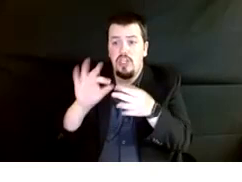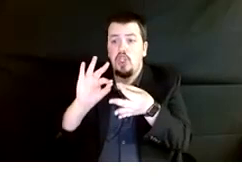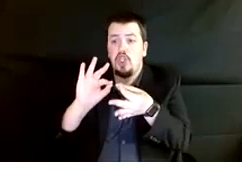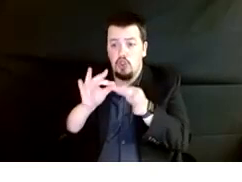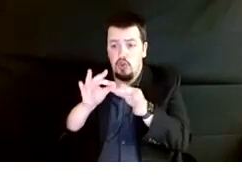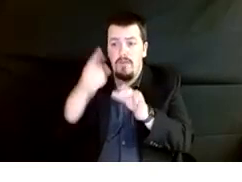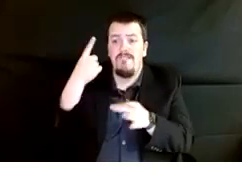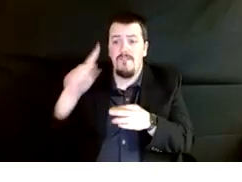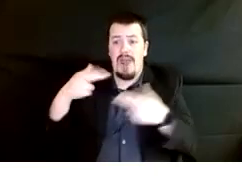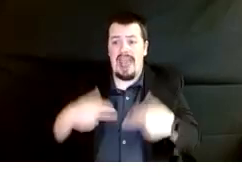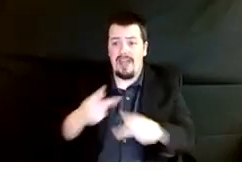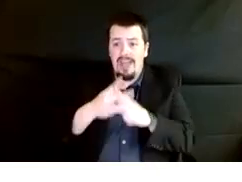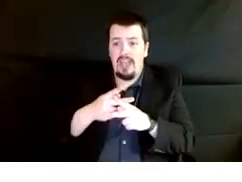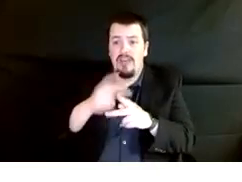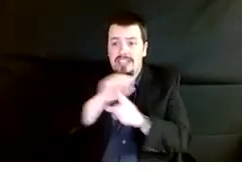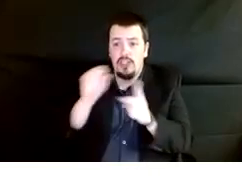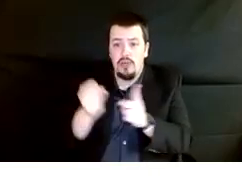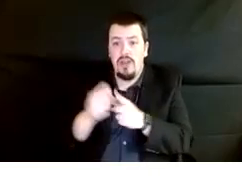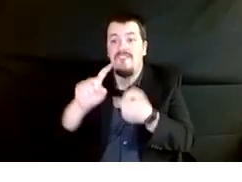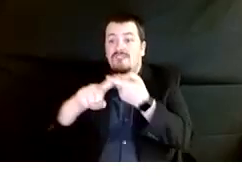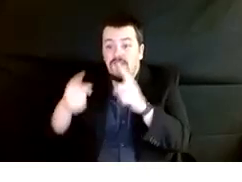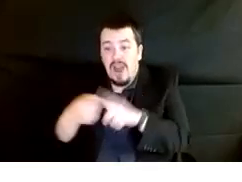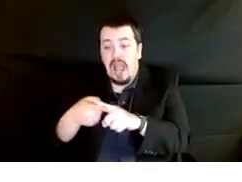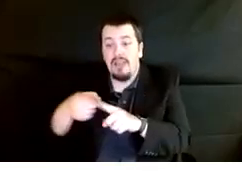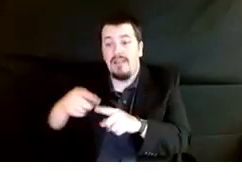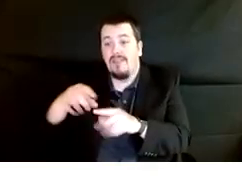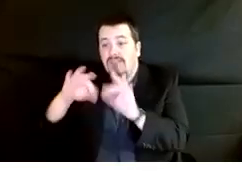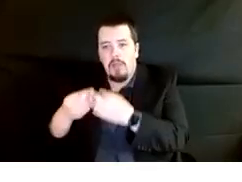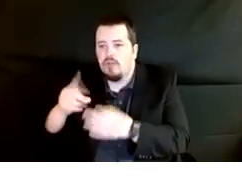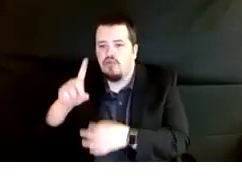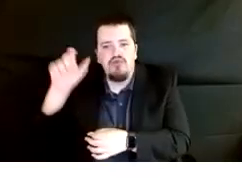setting she says that friends and relatives should not be functioning as interpreters because they